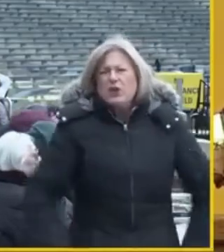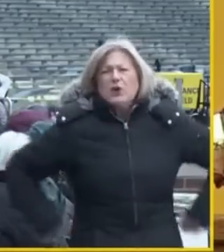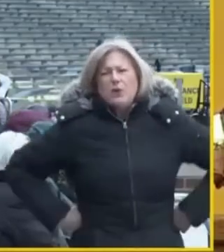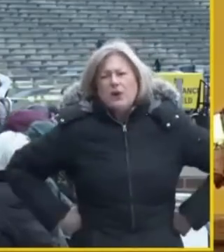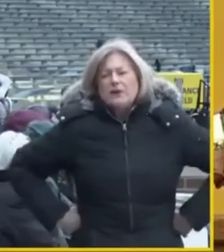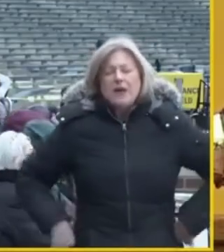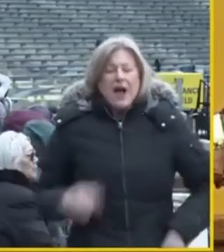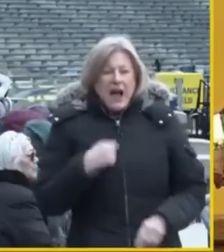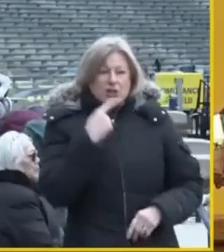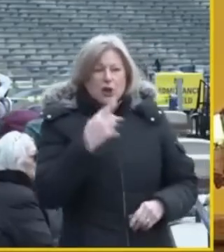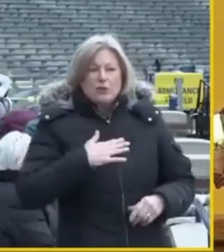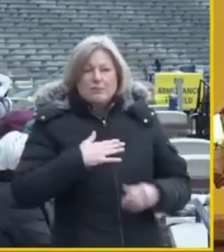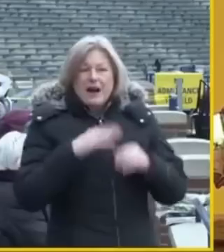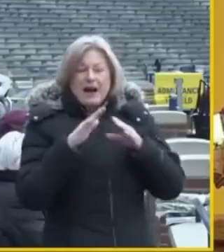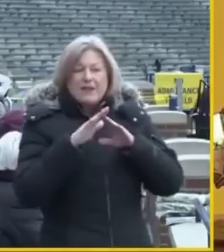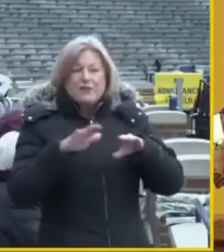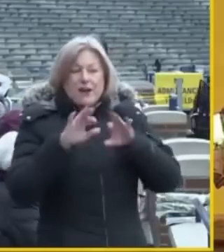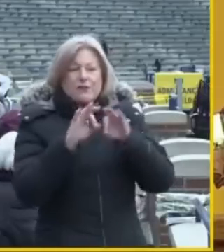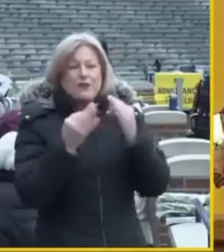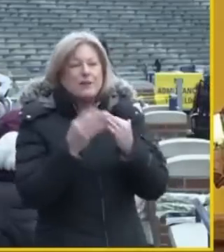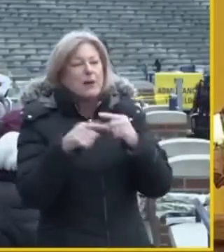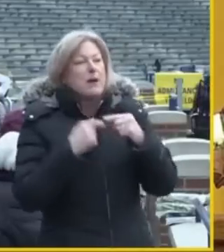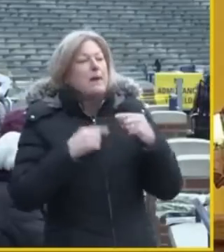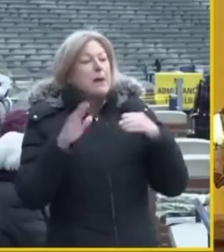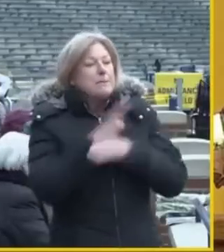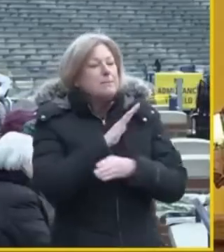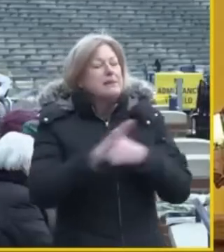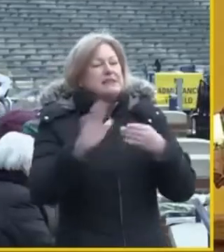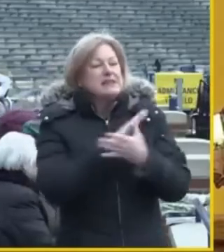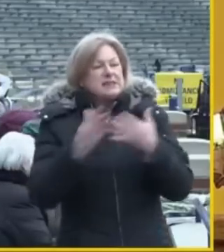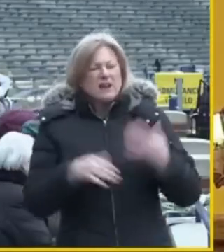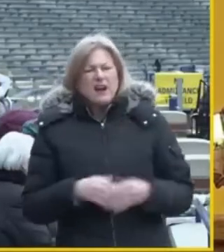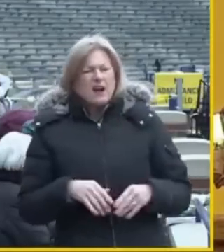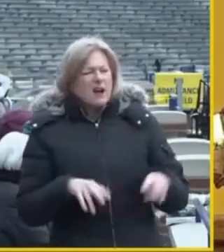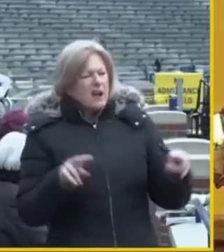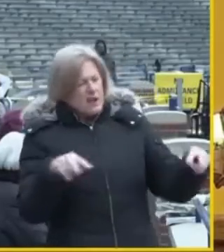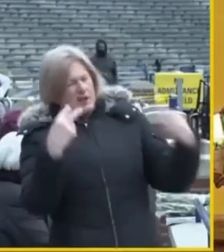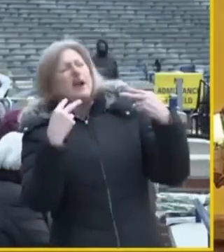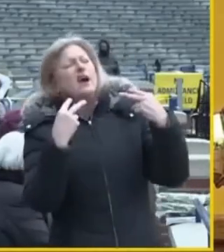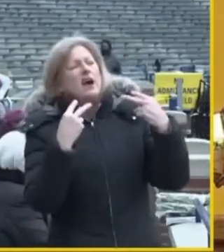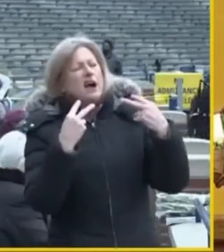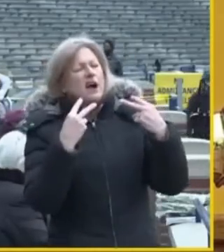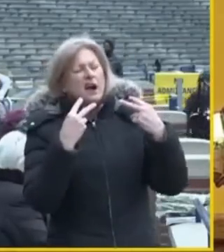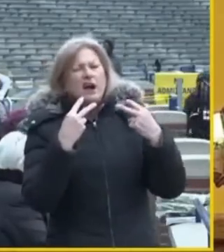I told them about my busy schedule, and they just kind of stared at me the way kids do.